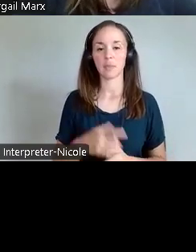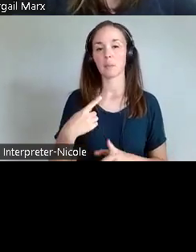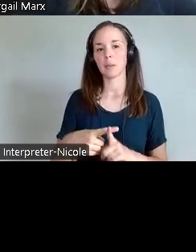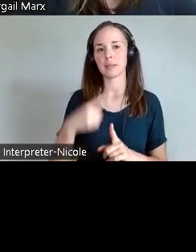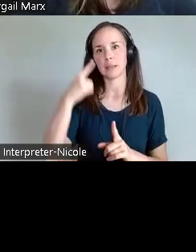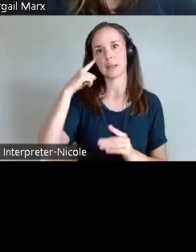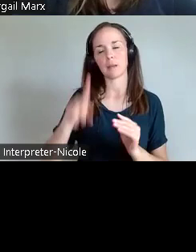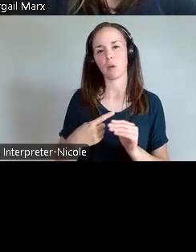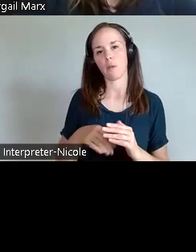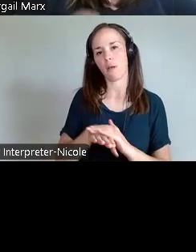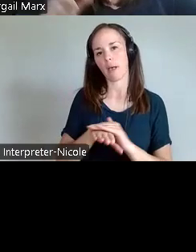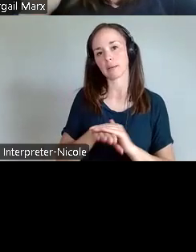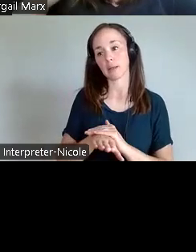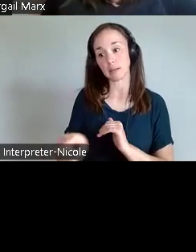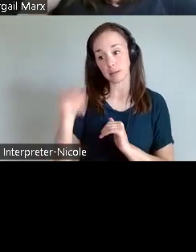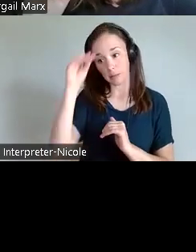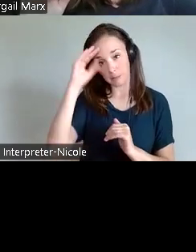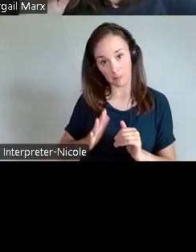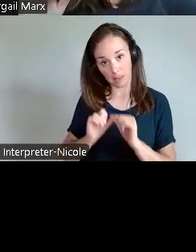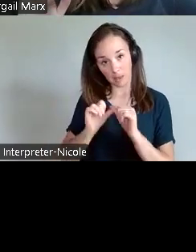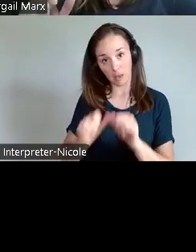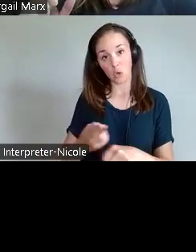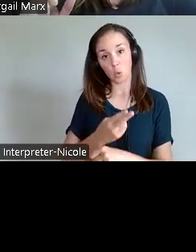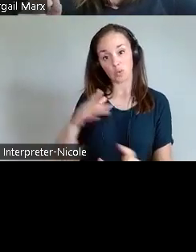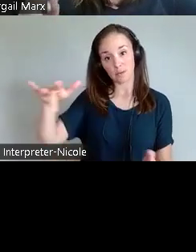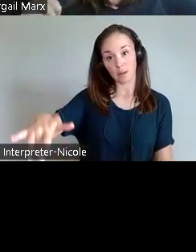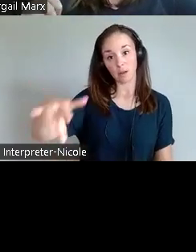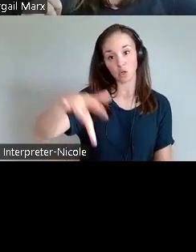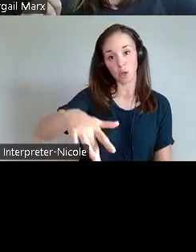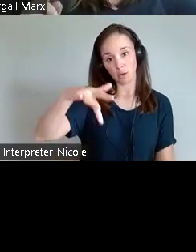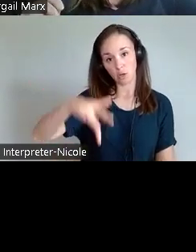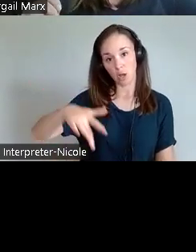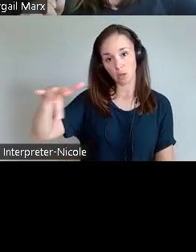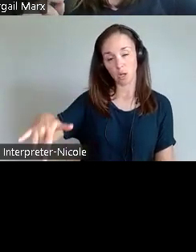So is he continuing to use direct touch on the screen, is he using some kind of an alternative